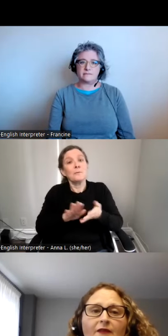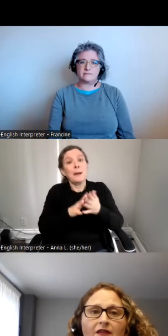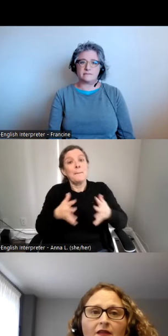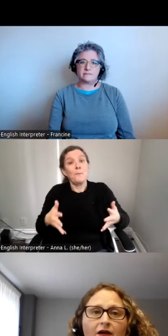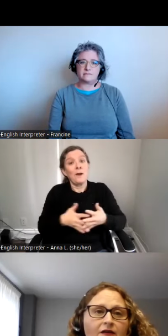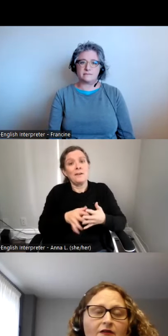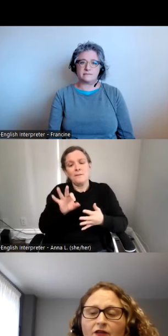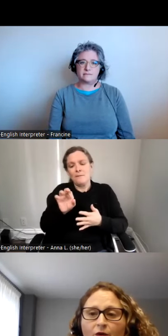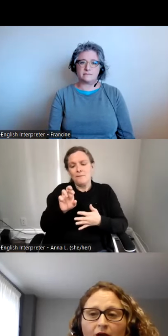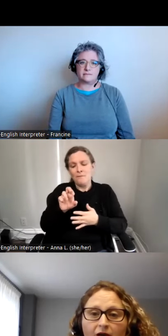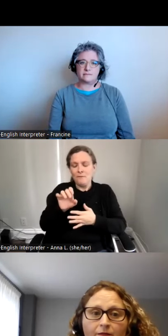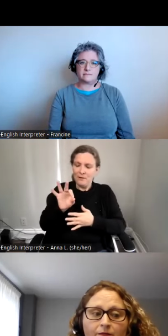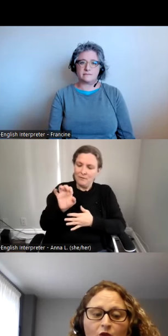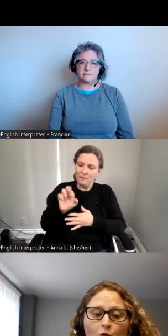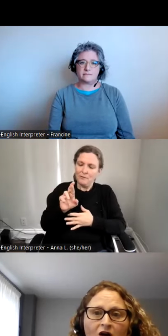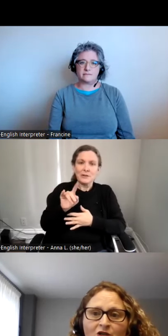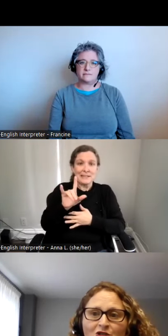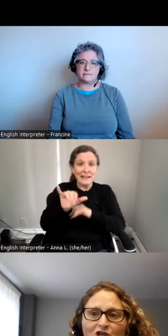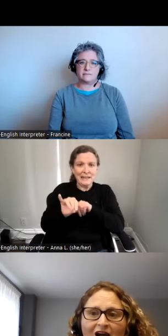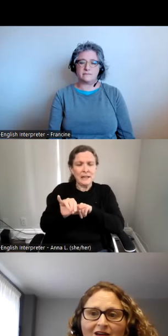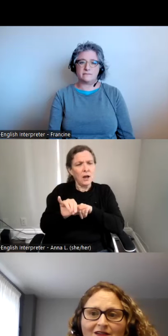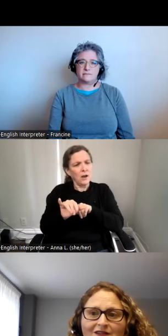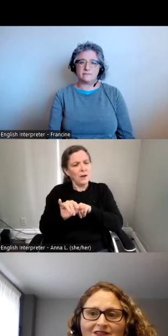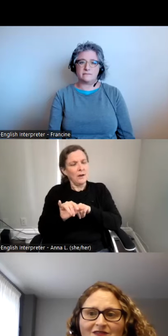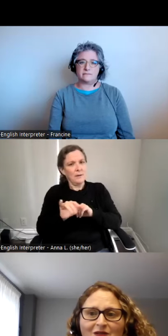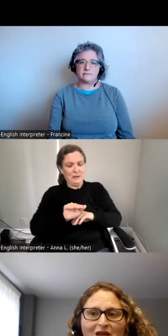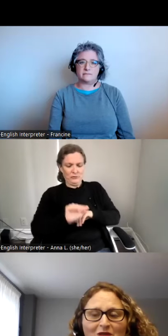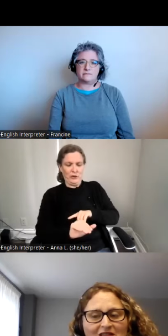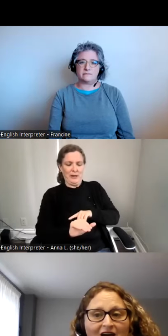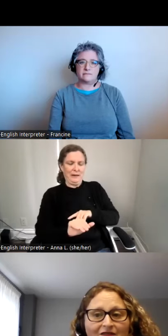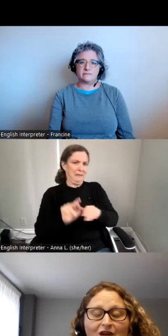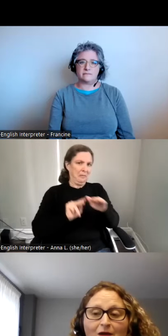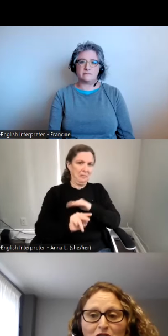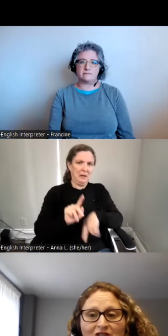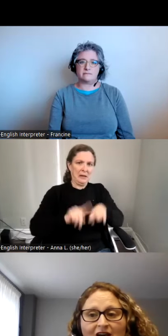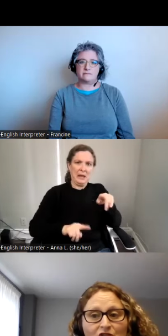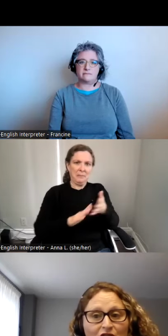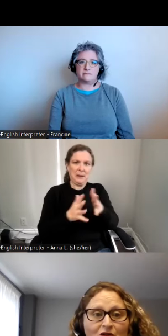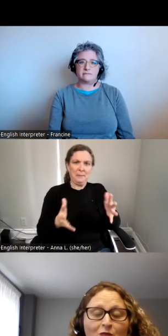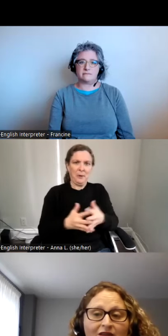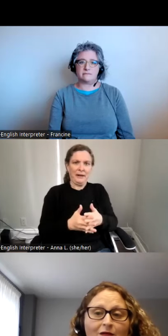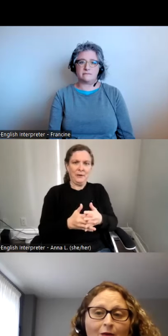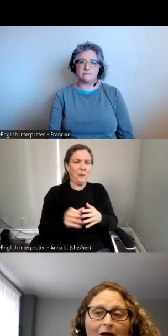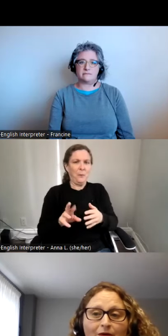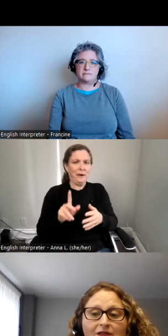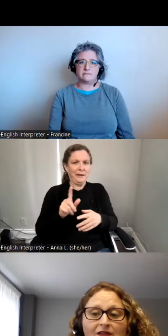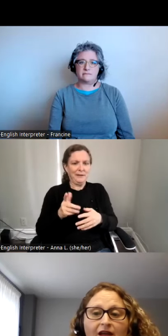conspiracy theories, like for example the fertility